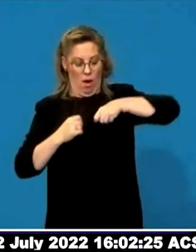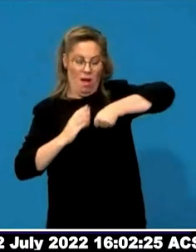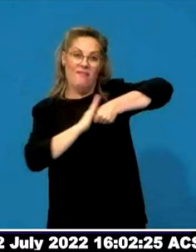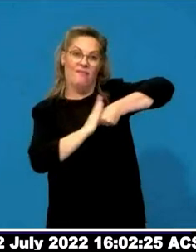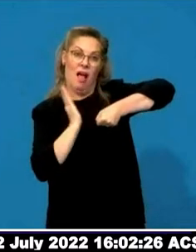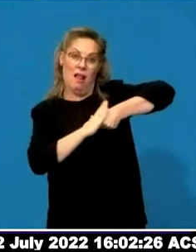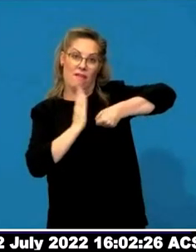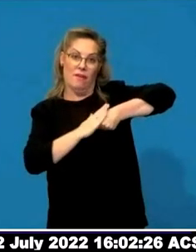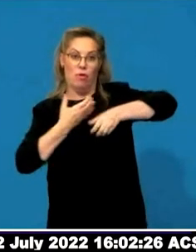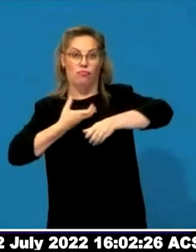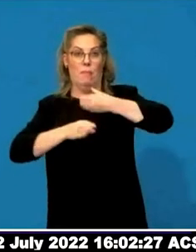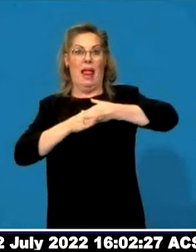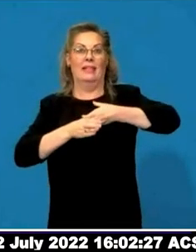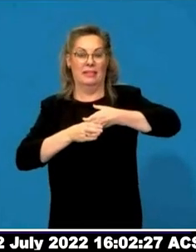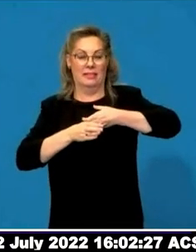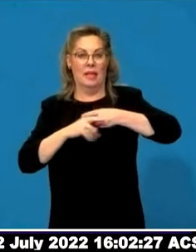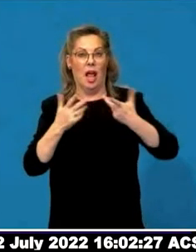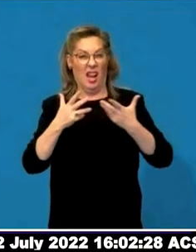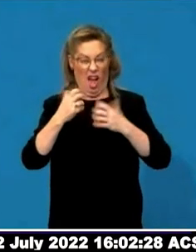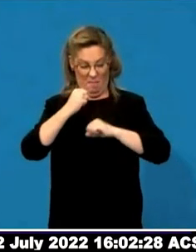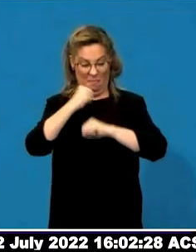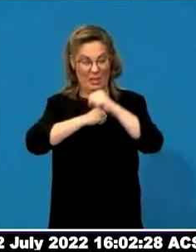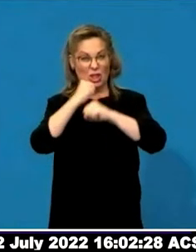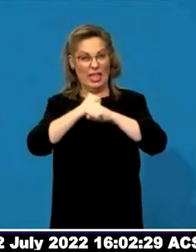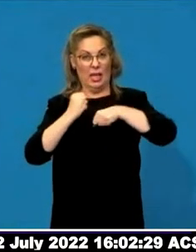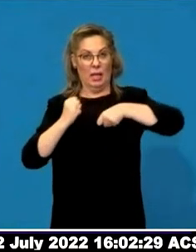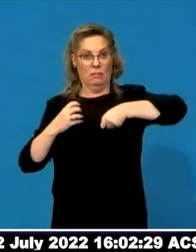They had to put that mechanical valve, yeah.